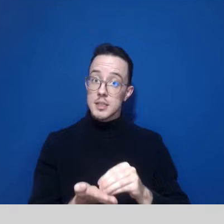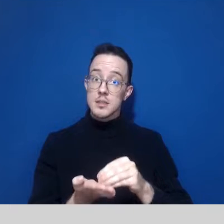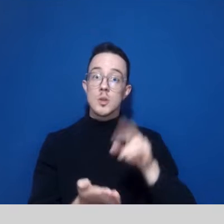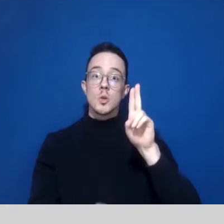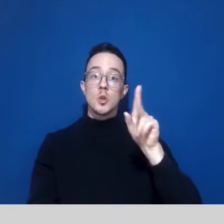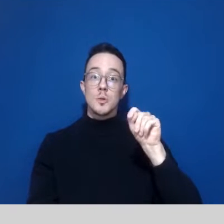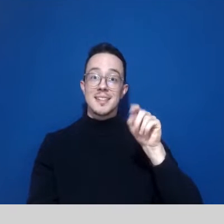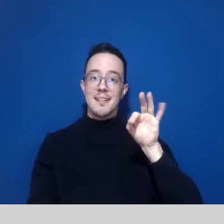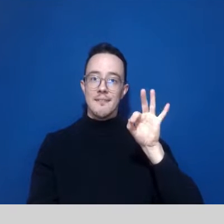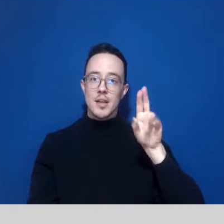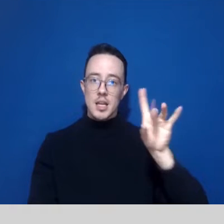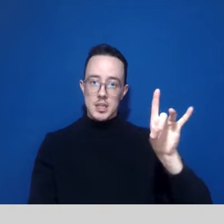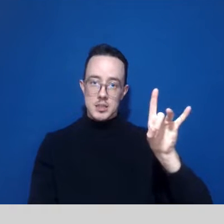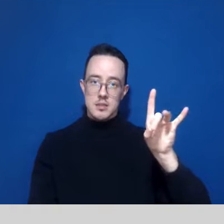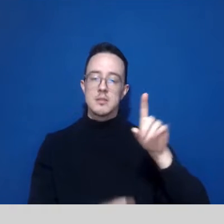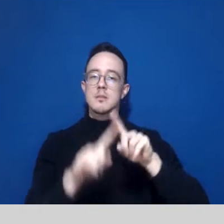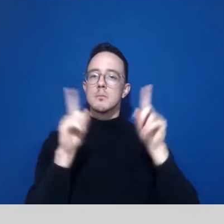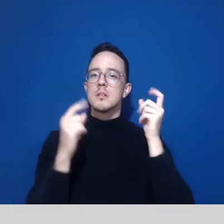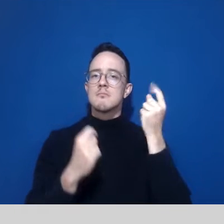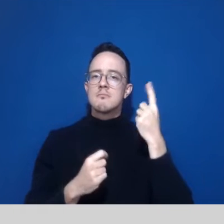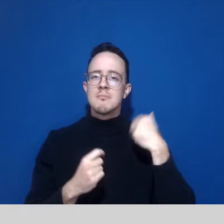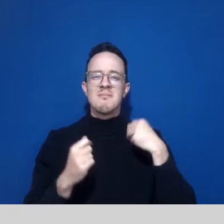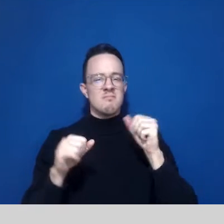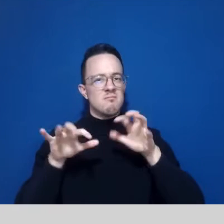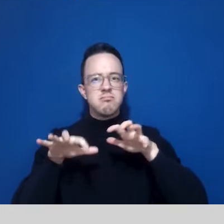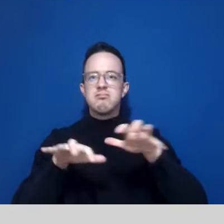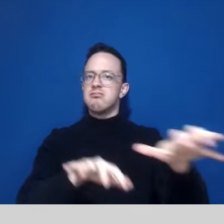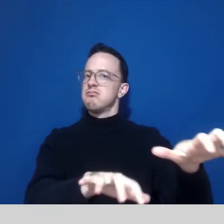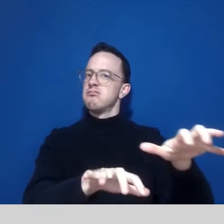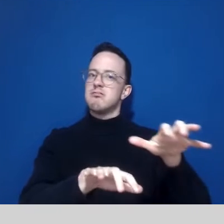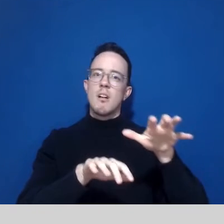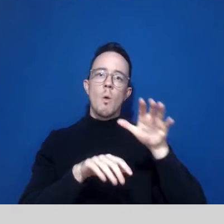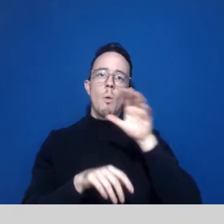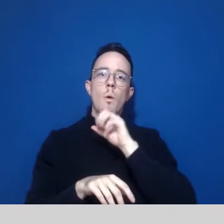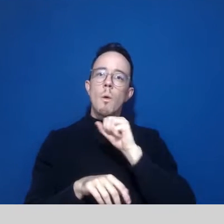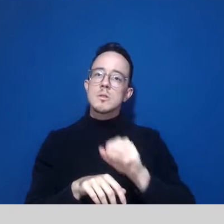Default encoding in Python is UTF-8, but there are plenty, plenty, plenty